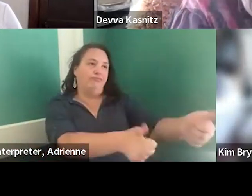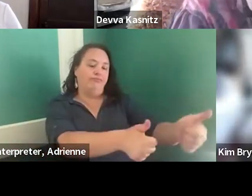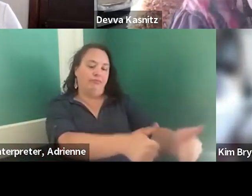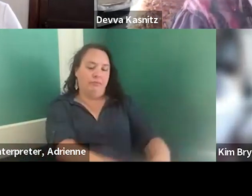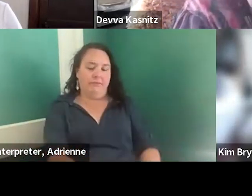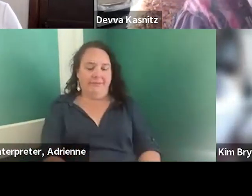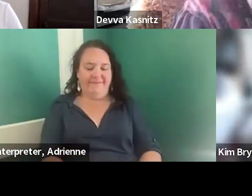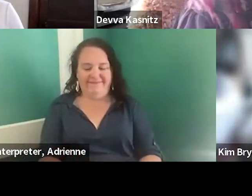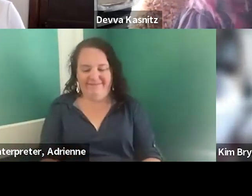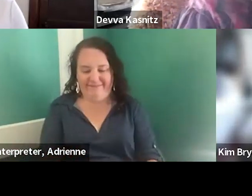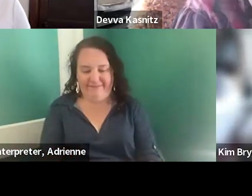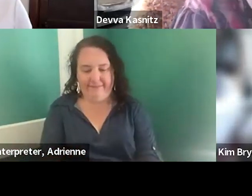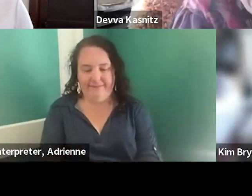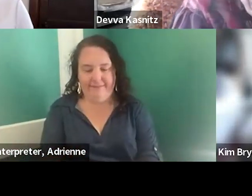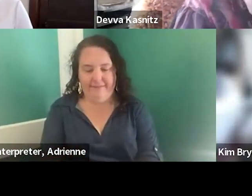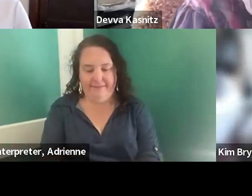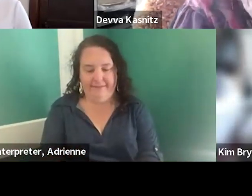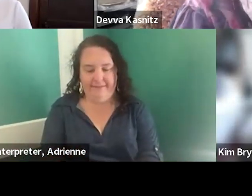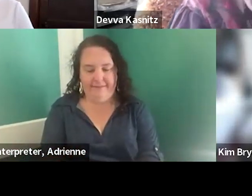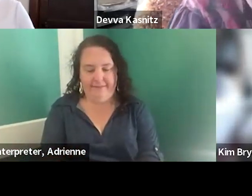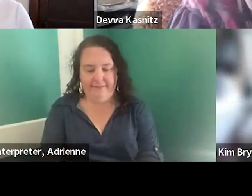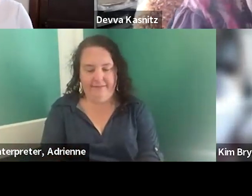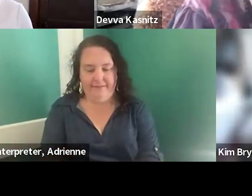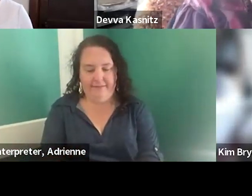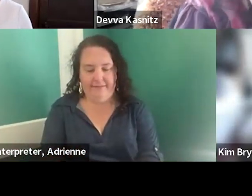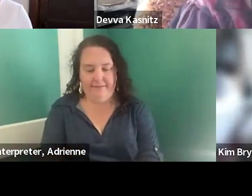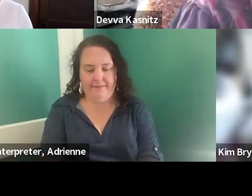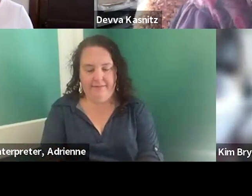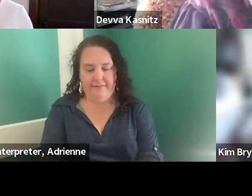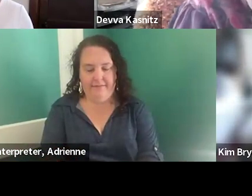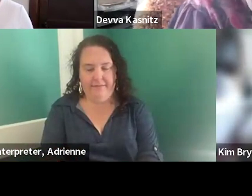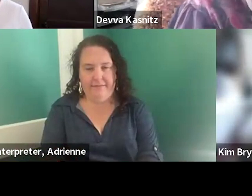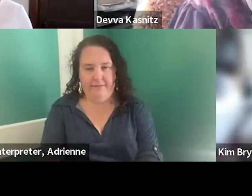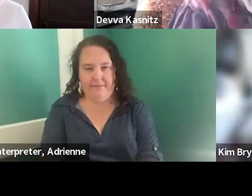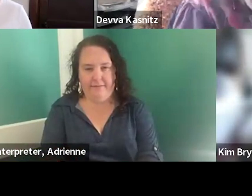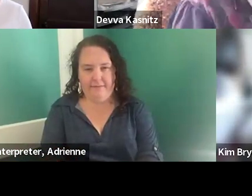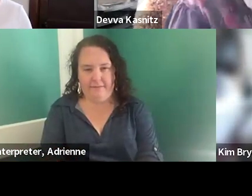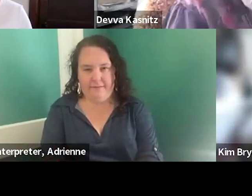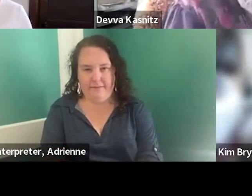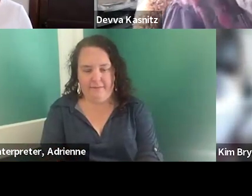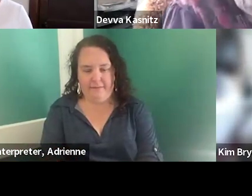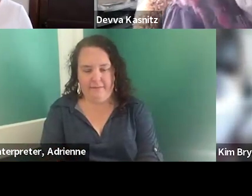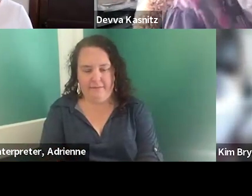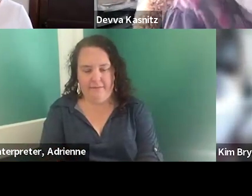I'll buy you x, y, and z. I'm going to buy you x, y and z.